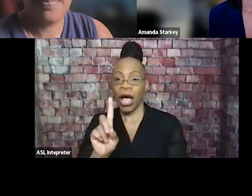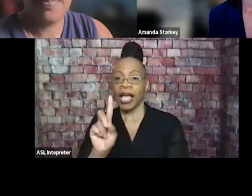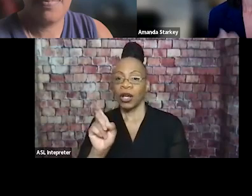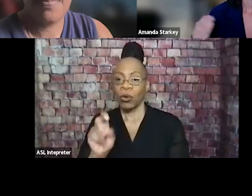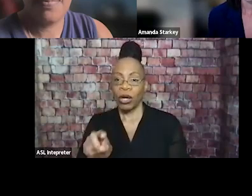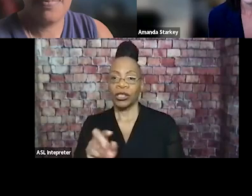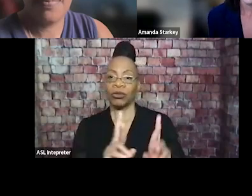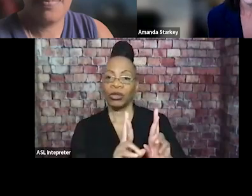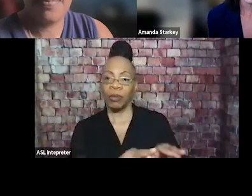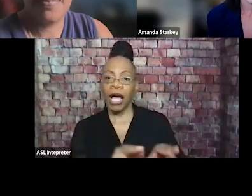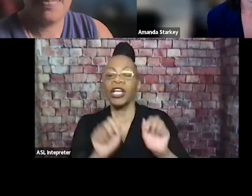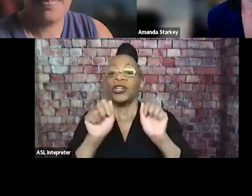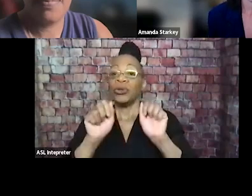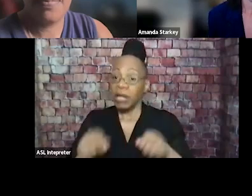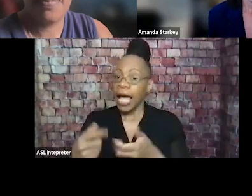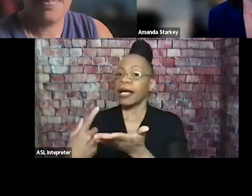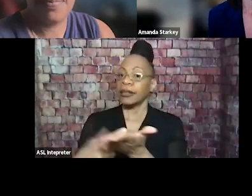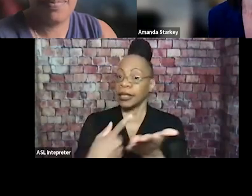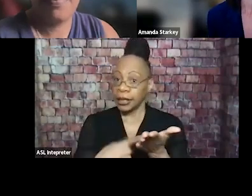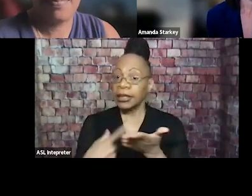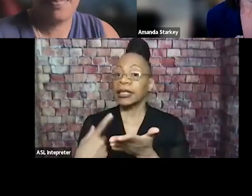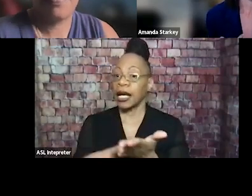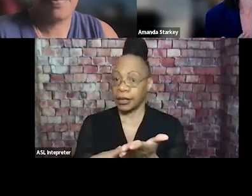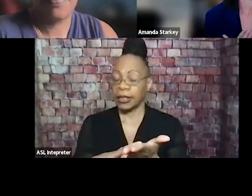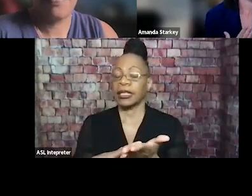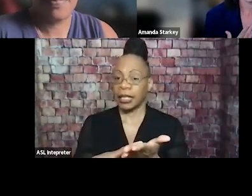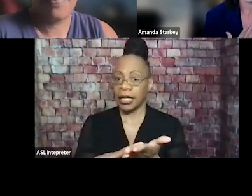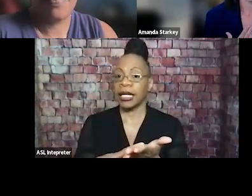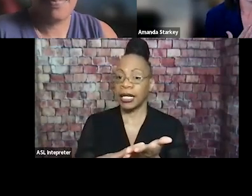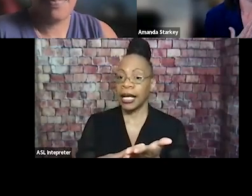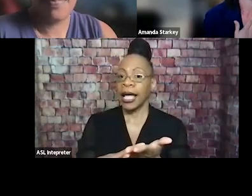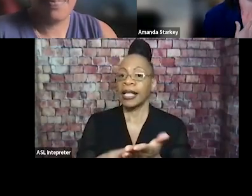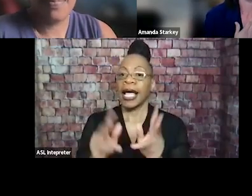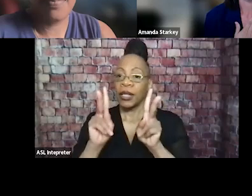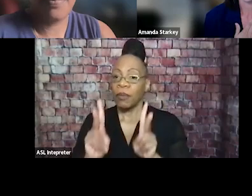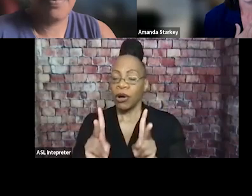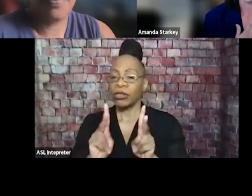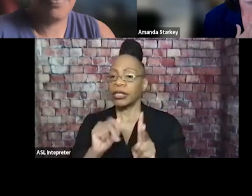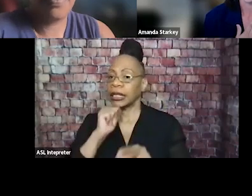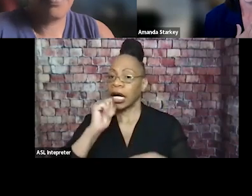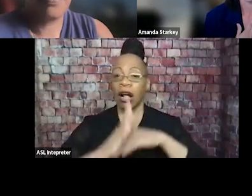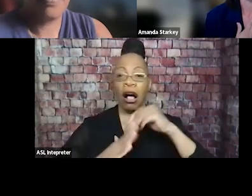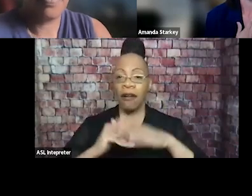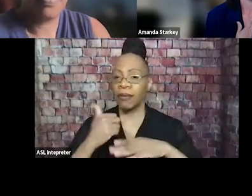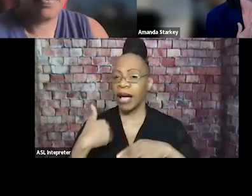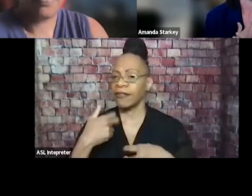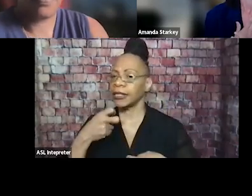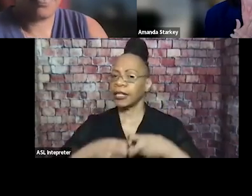you can discuss that. You can discuss that they're uncomfortable and they have a really hard time sharing information